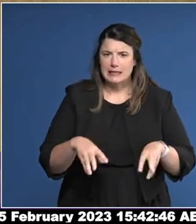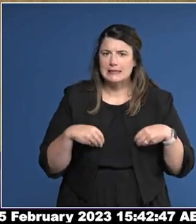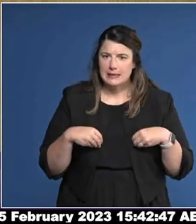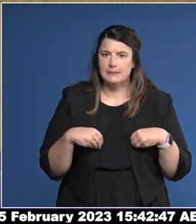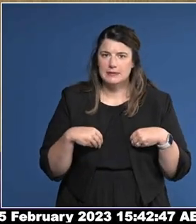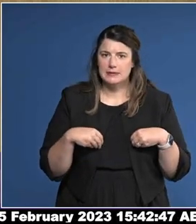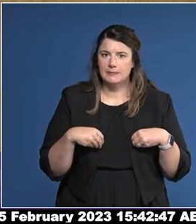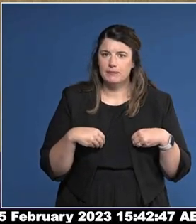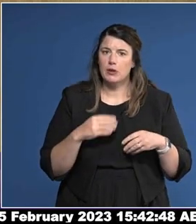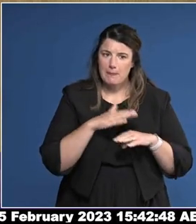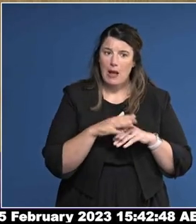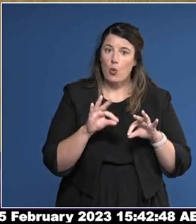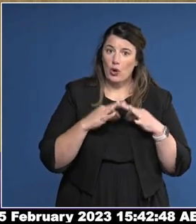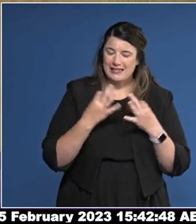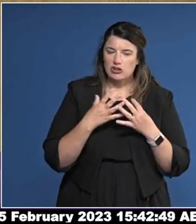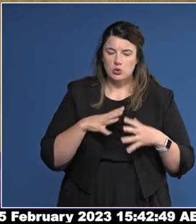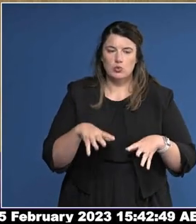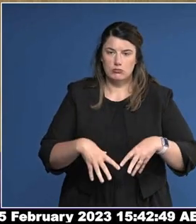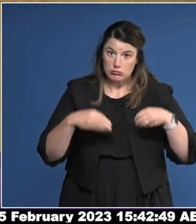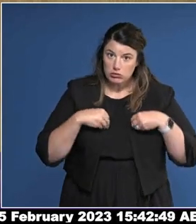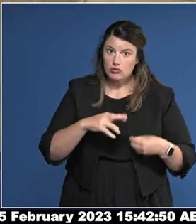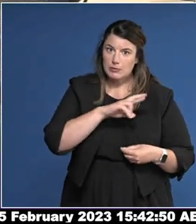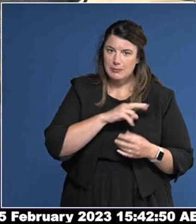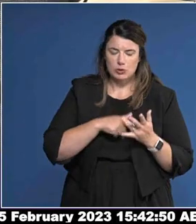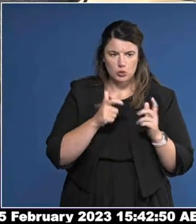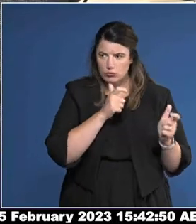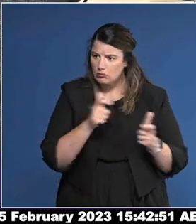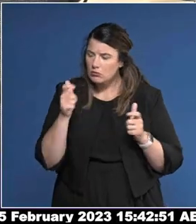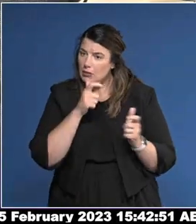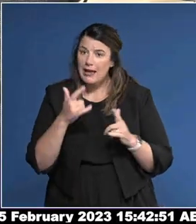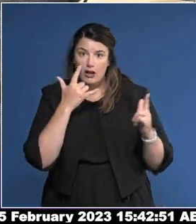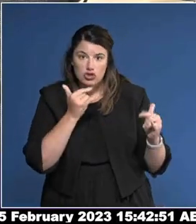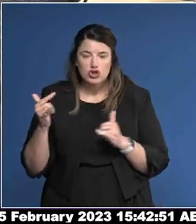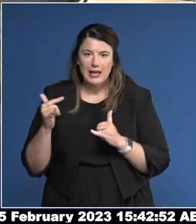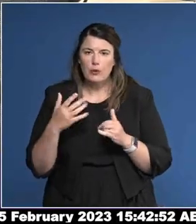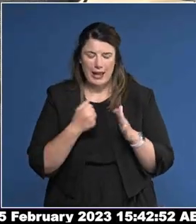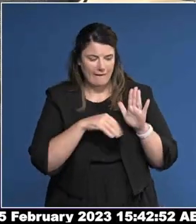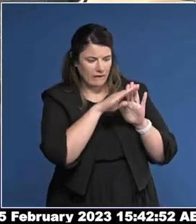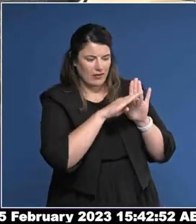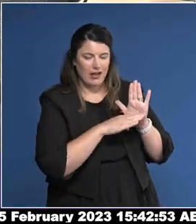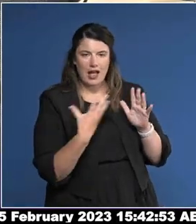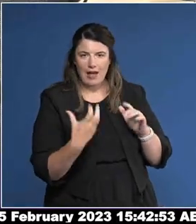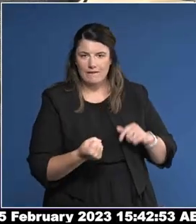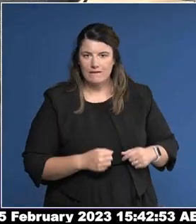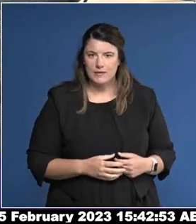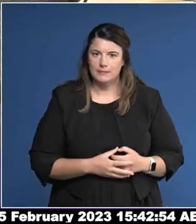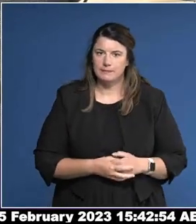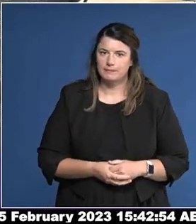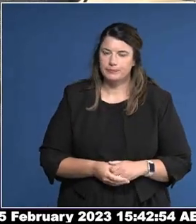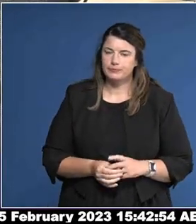I take it you would accept that a zero tolerance approach which was simply if